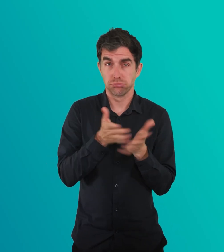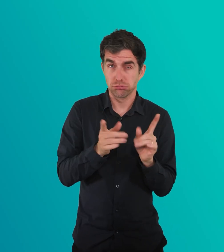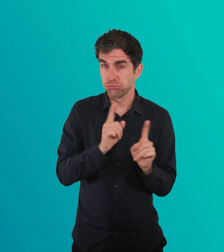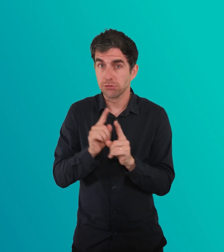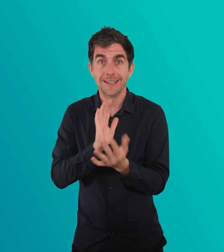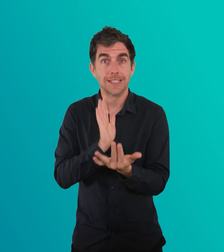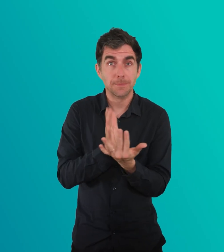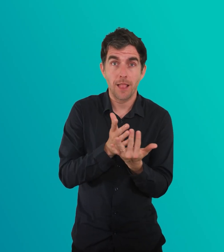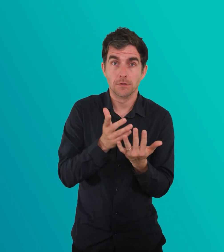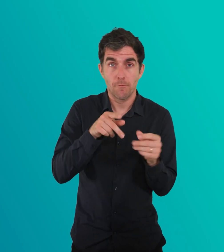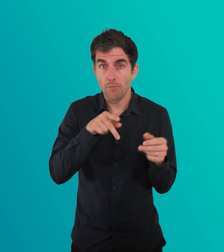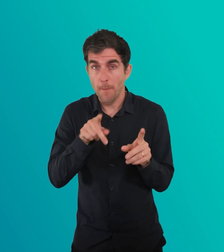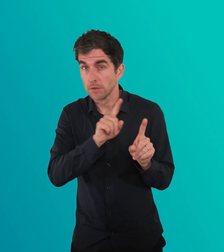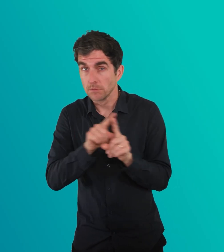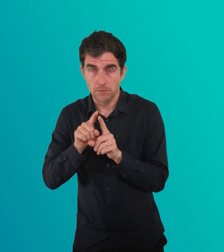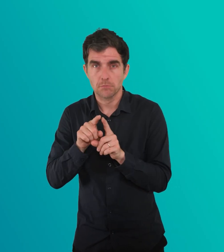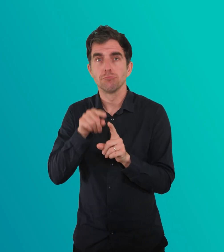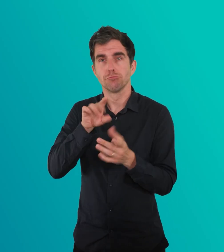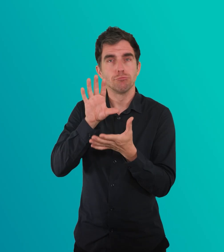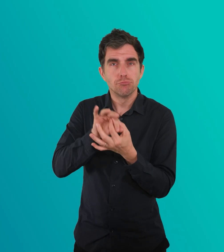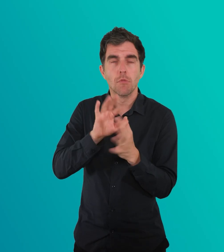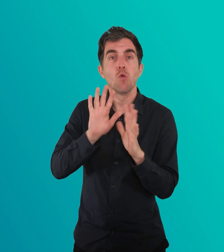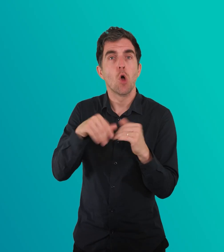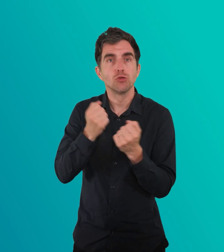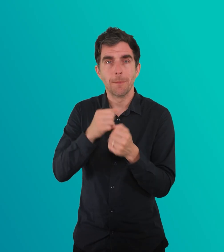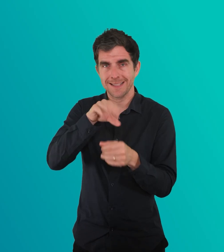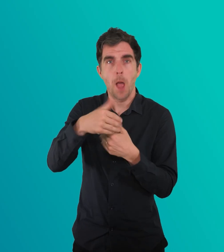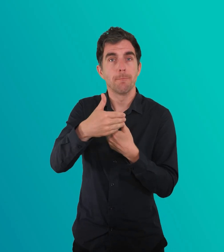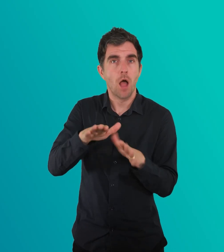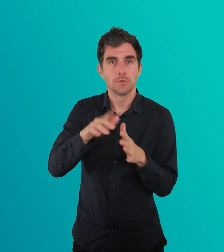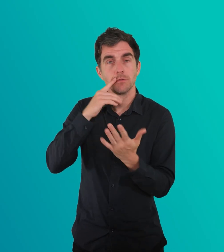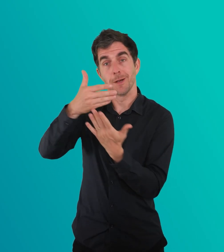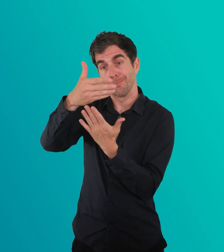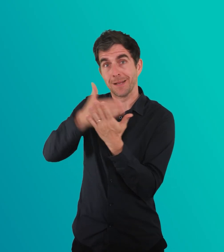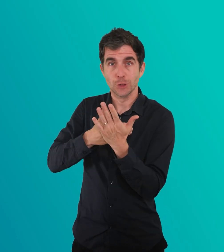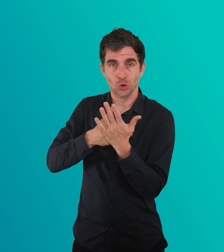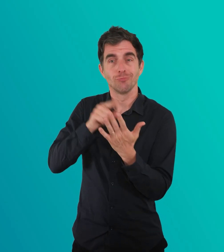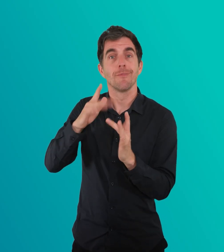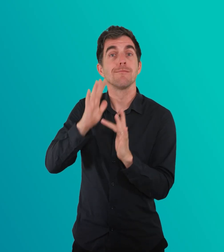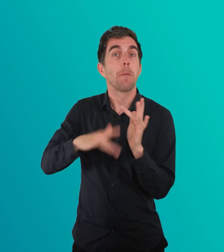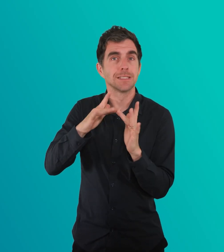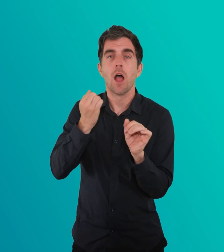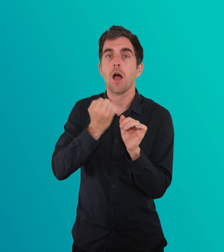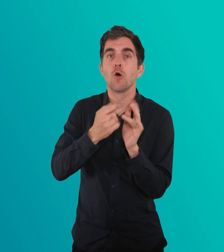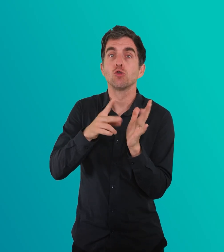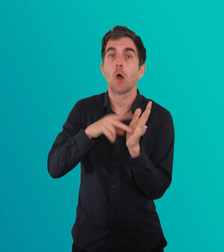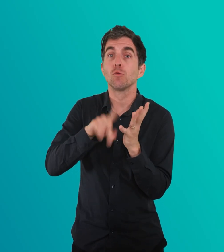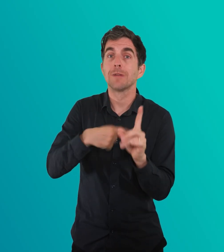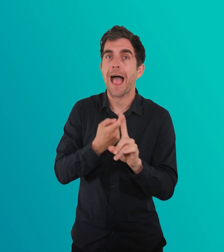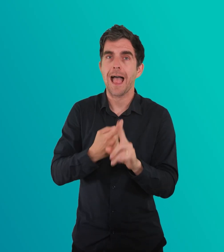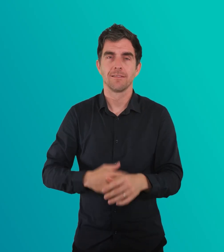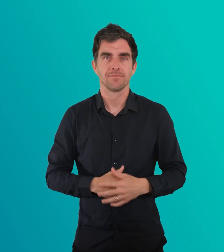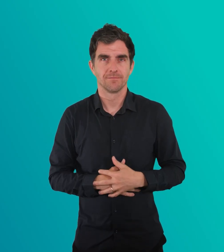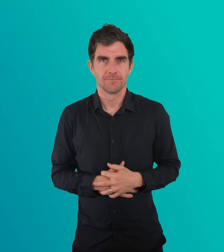(including a range of accessible formats) on the Workshop in a Box page on GOV.UK.